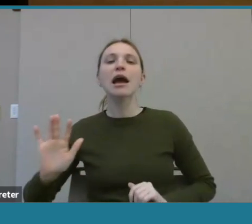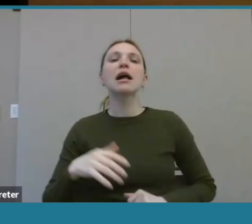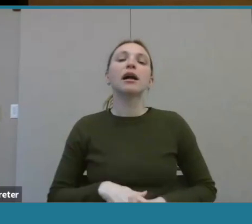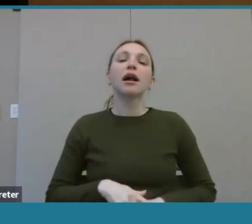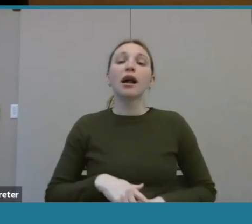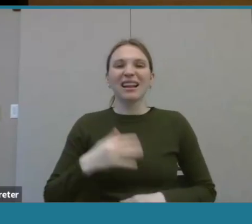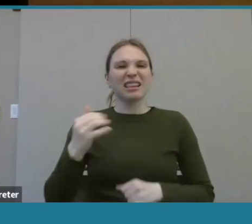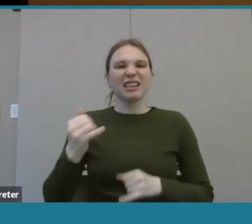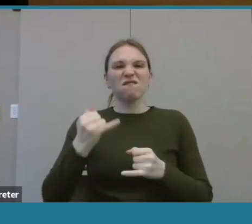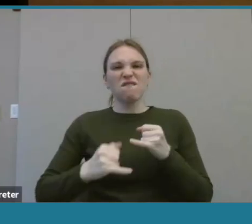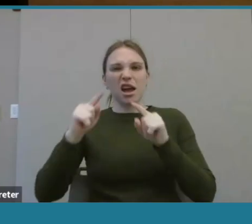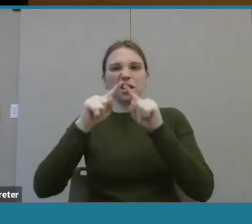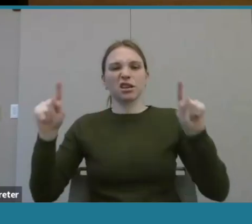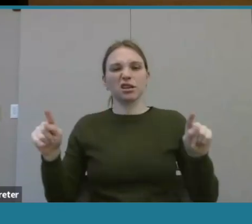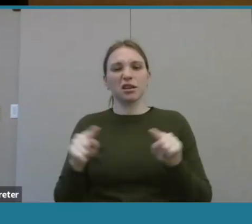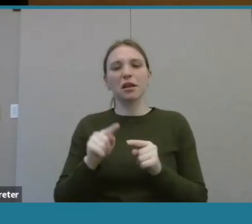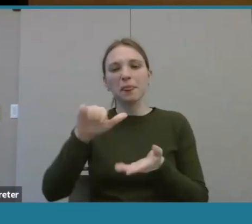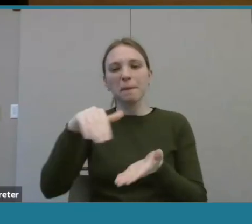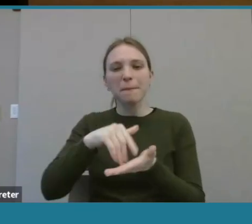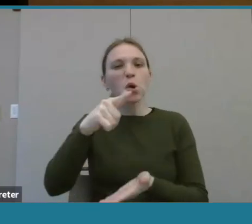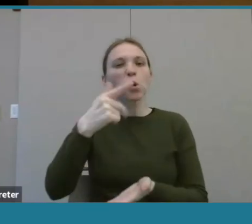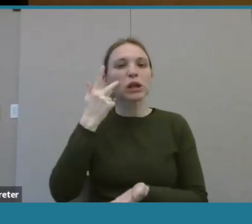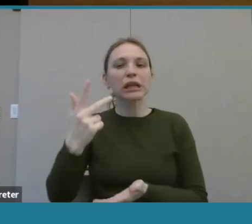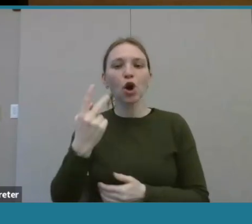But in the middle there, kind of at the gorilla's belly, is two kind of weighted